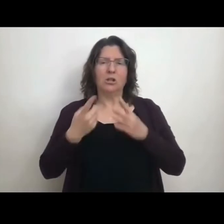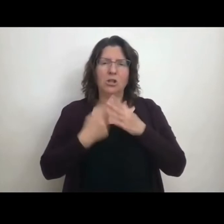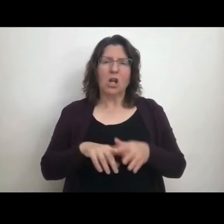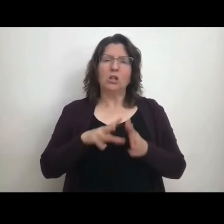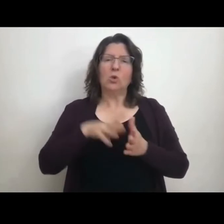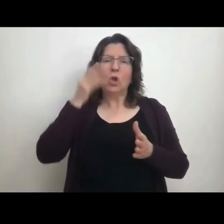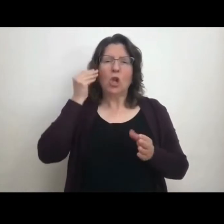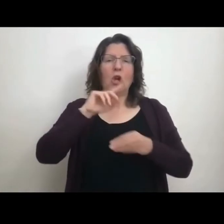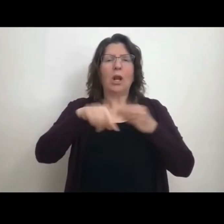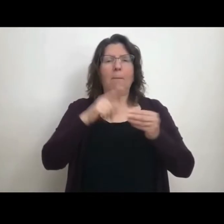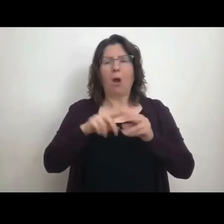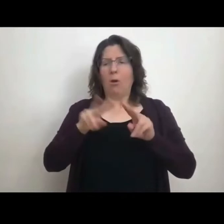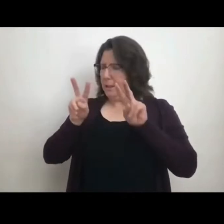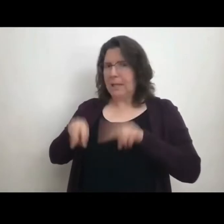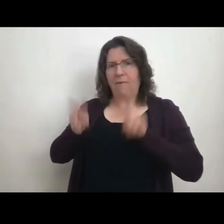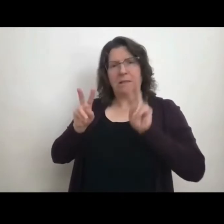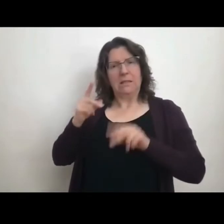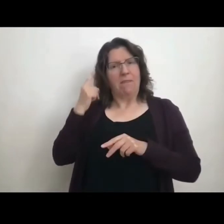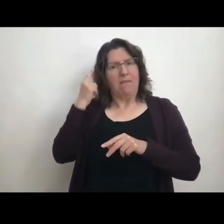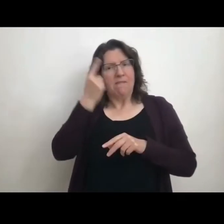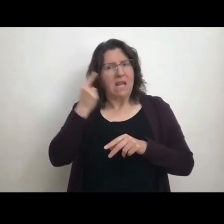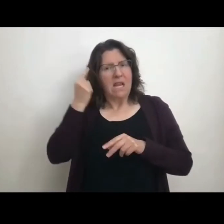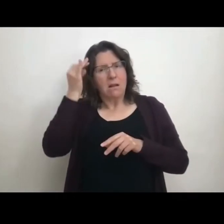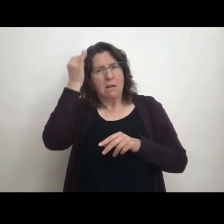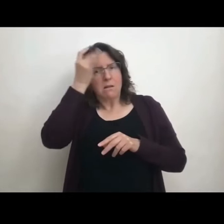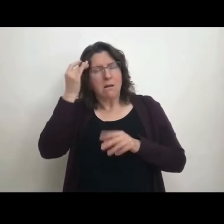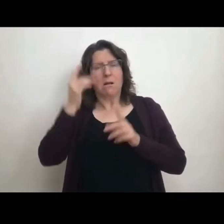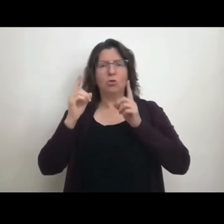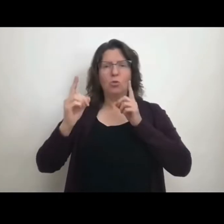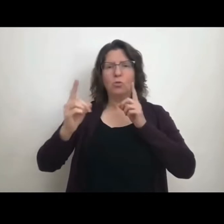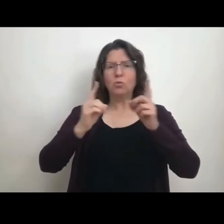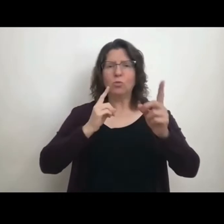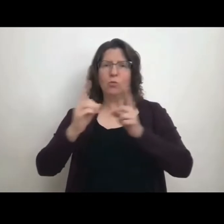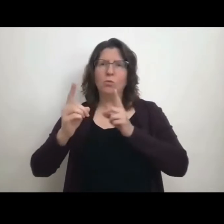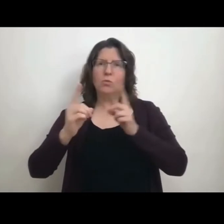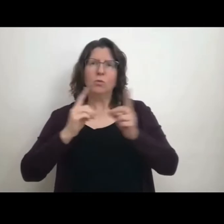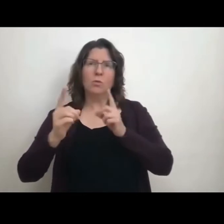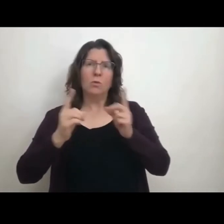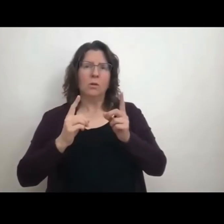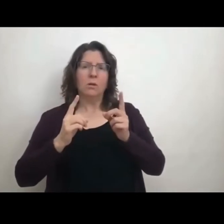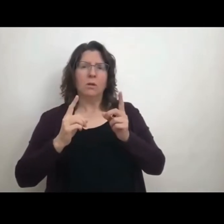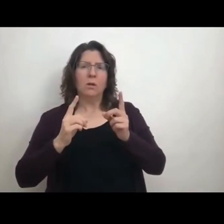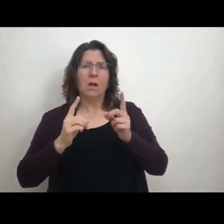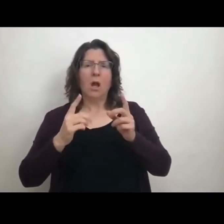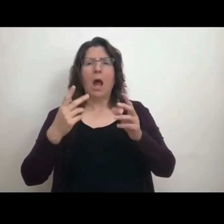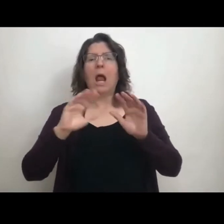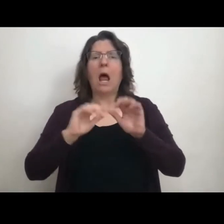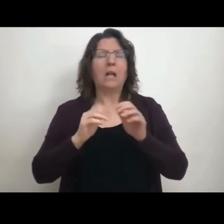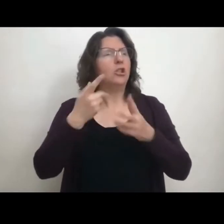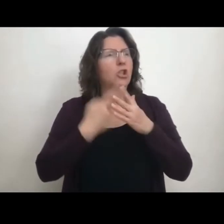So during my studies I was being exposed to scholarship around deficit thinking. How we dialogue about this.